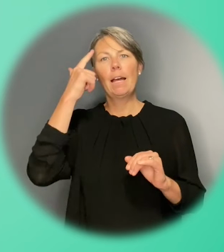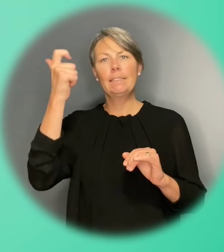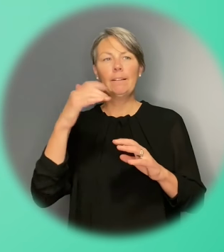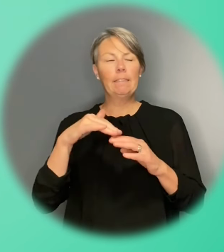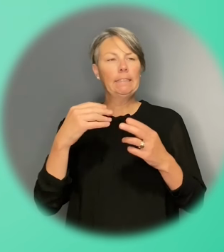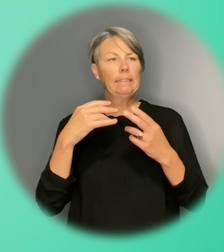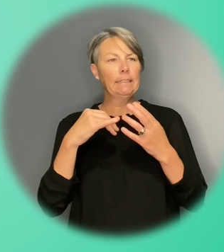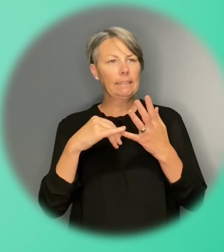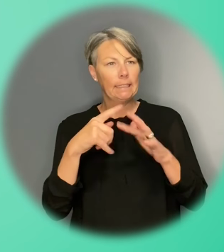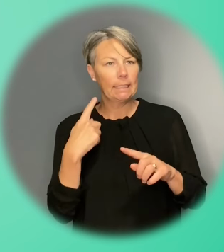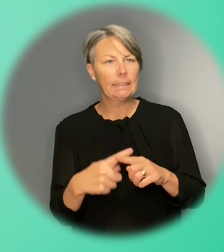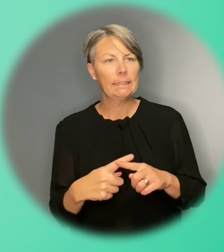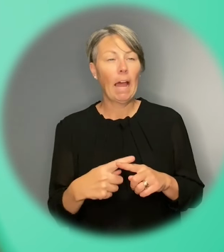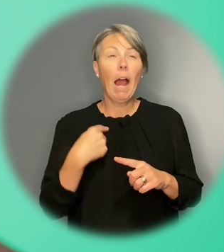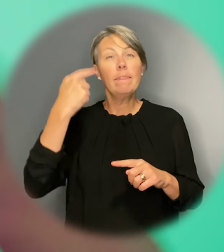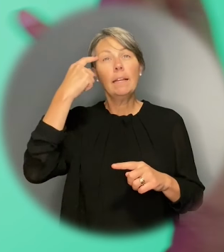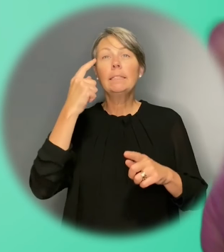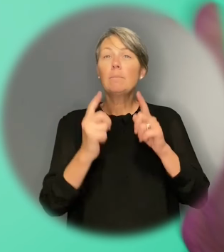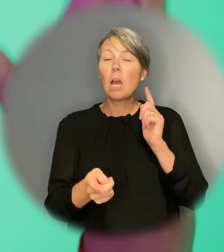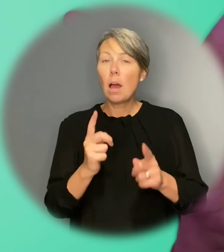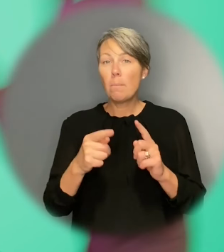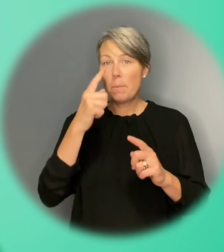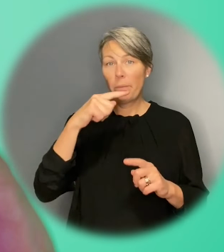sometimes conceptions that sex can only happen